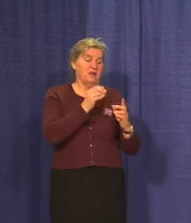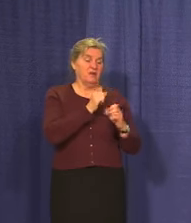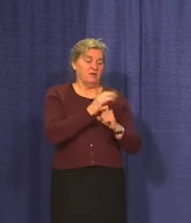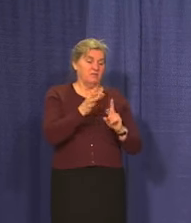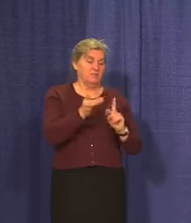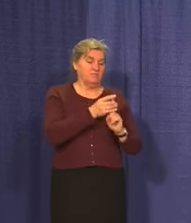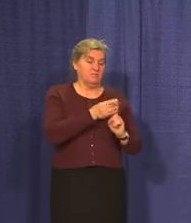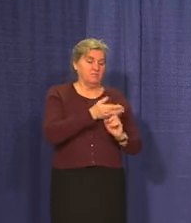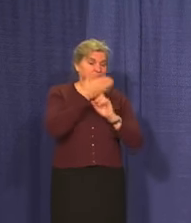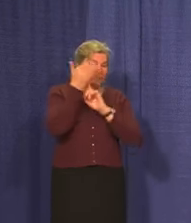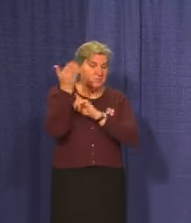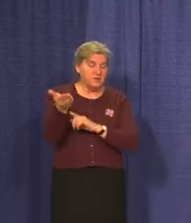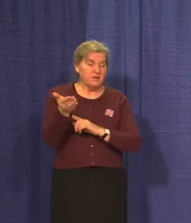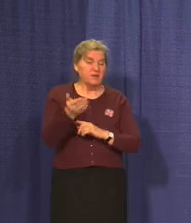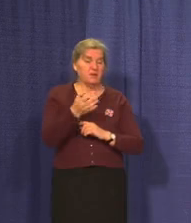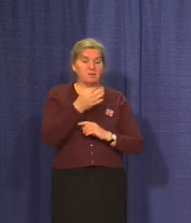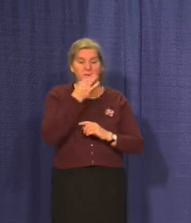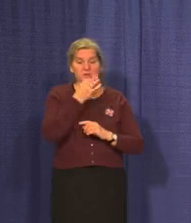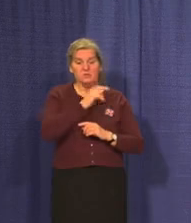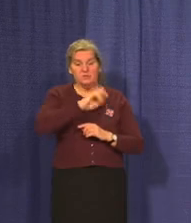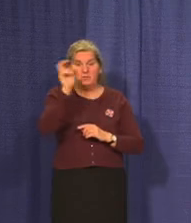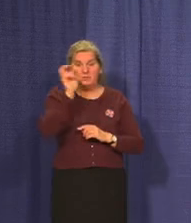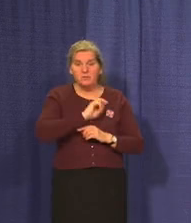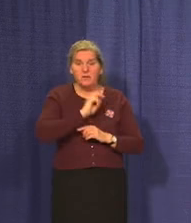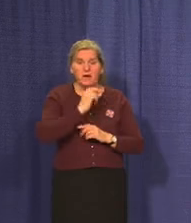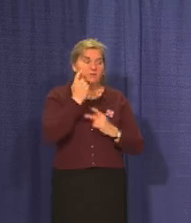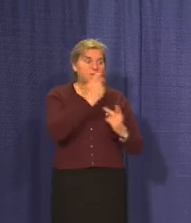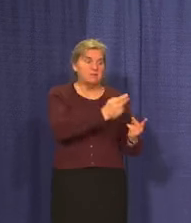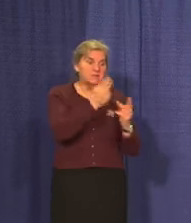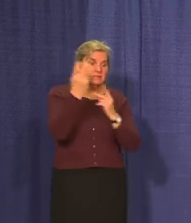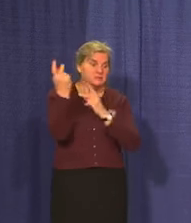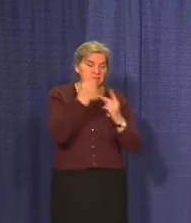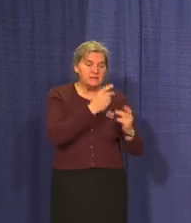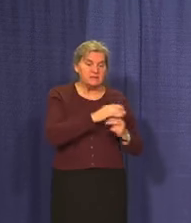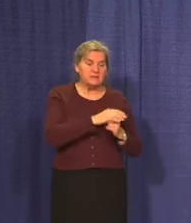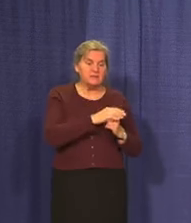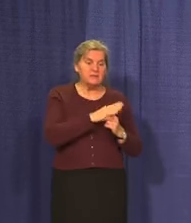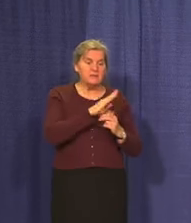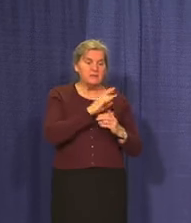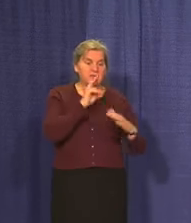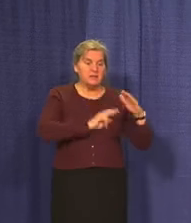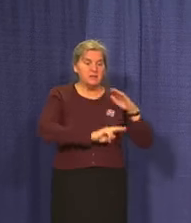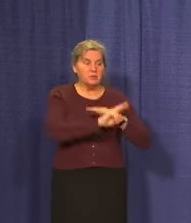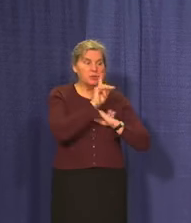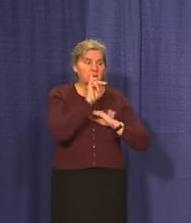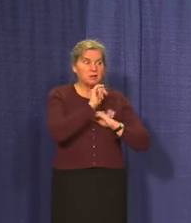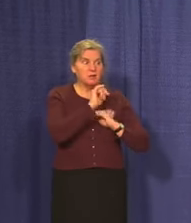UPCOMING TRAVEL AND WE LOOK AT THE BC PROJECTIONS, THAT IT REALLY CAME TO A POINT WHERE THE